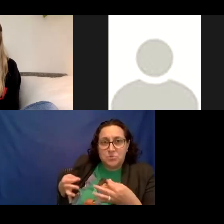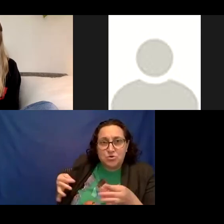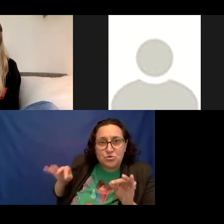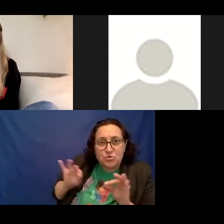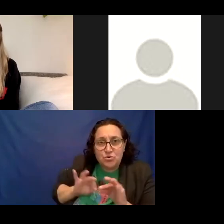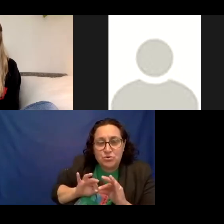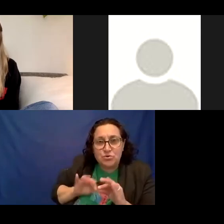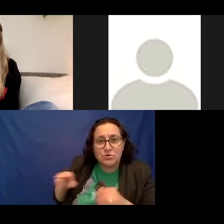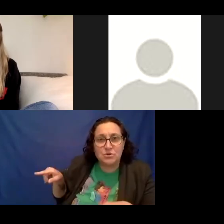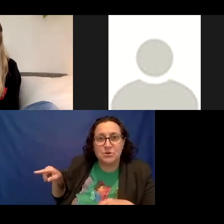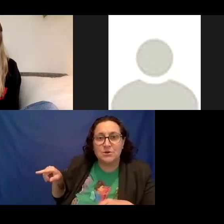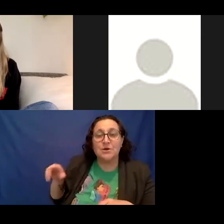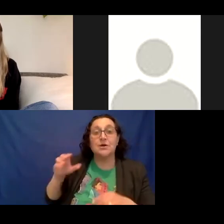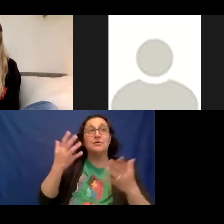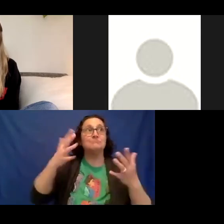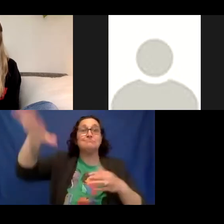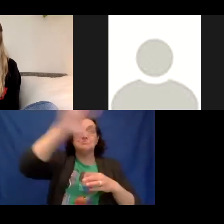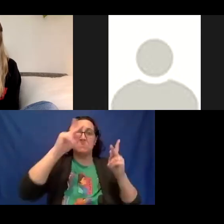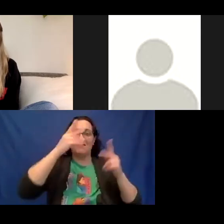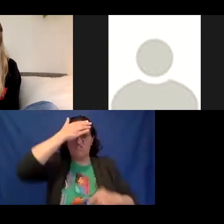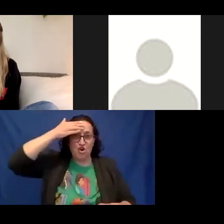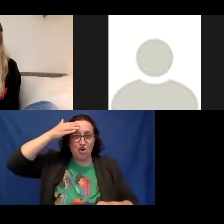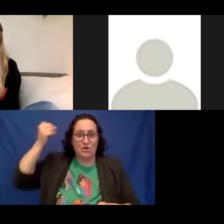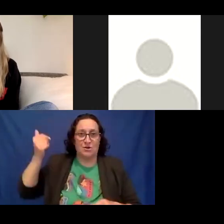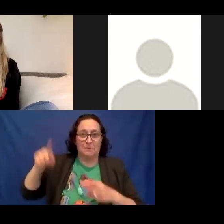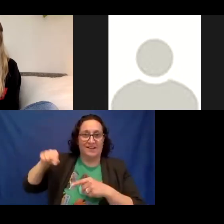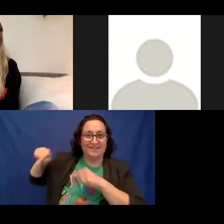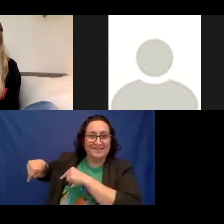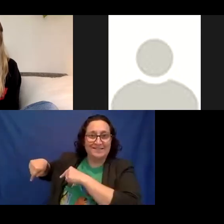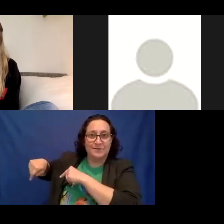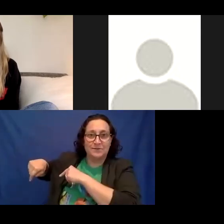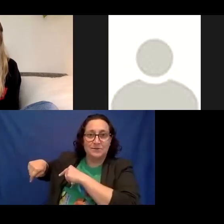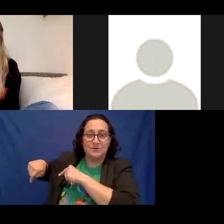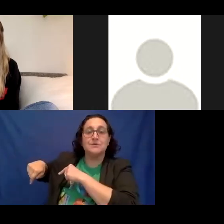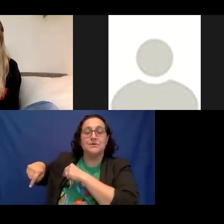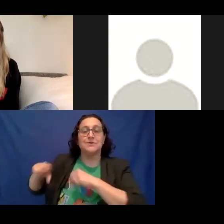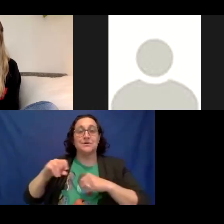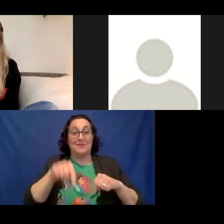but I also look at my mom and my stepmom and see the critical nature of the history